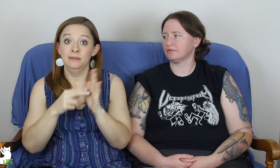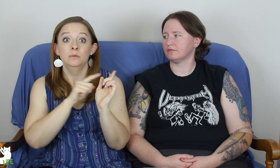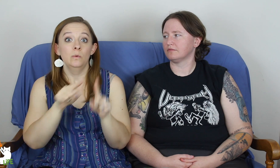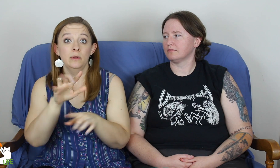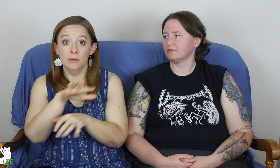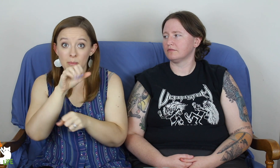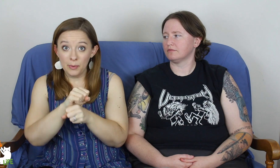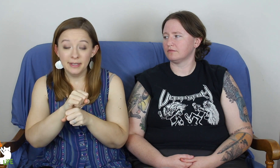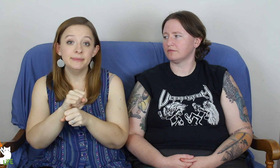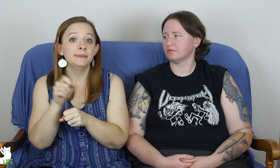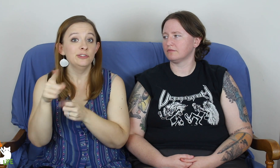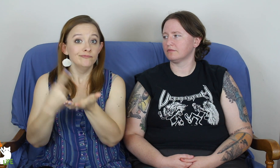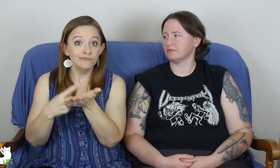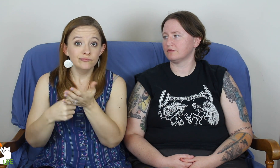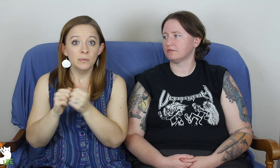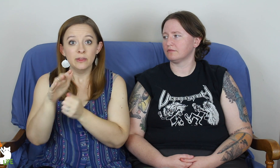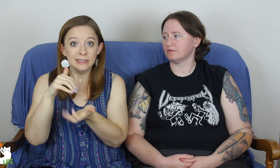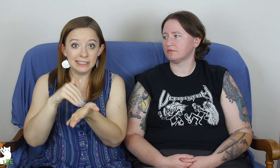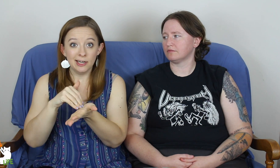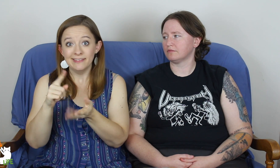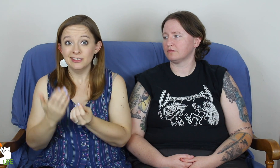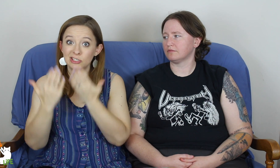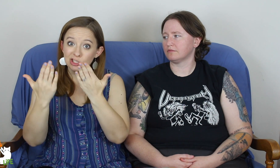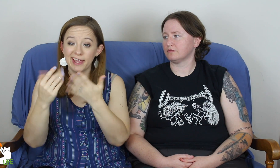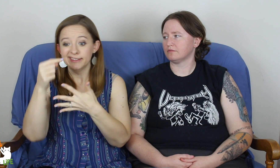So, meaning once you go to your appointment, and you talk with your doctor